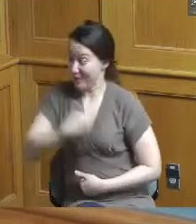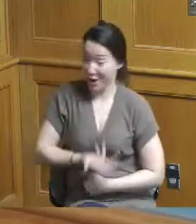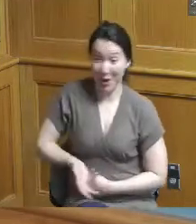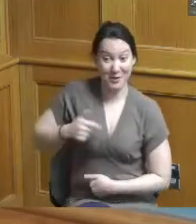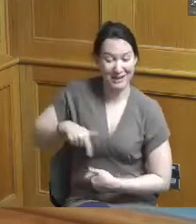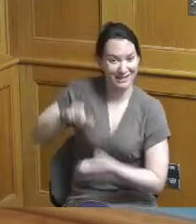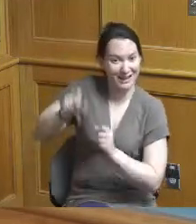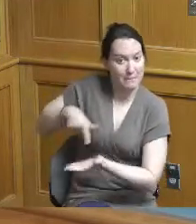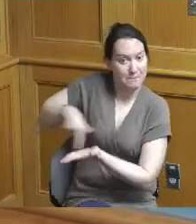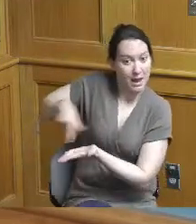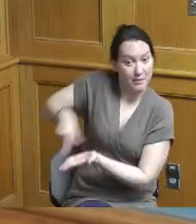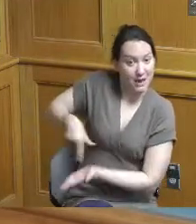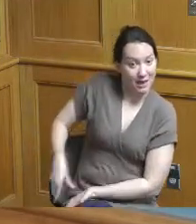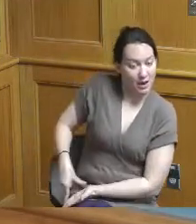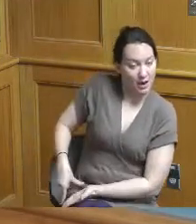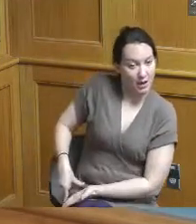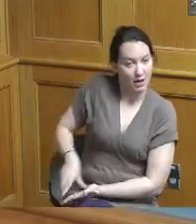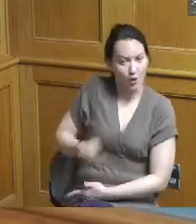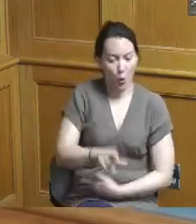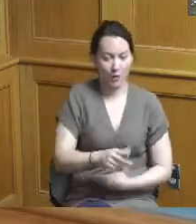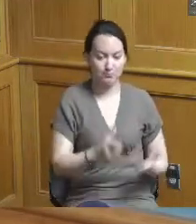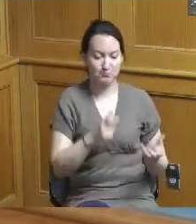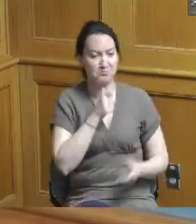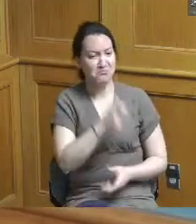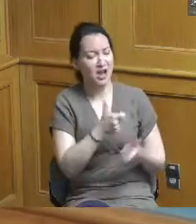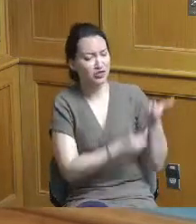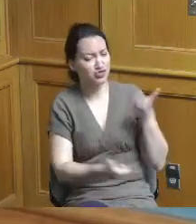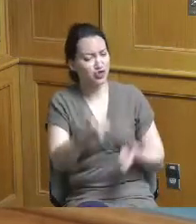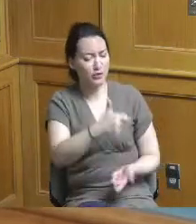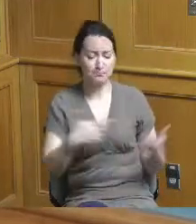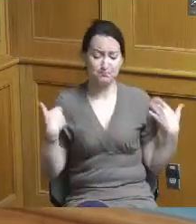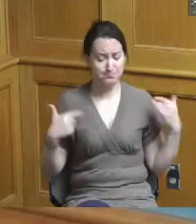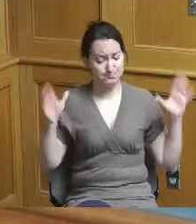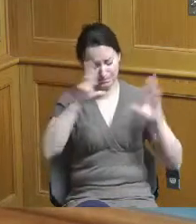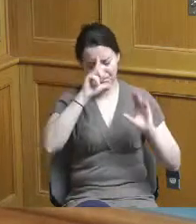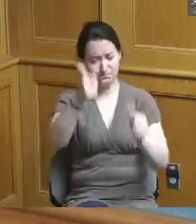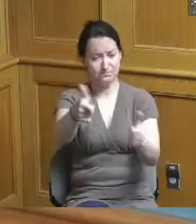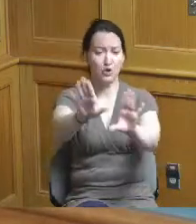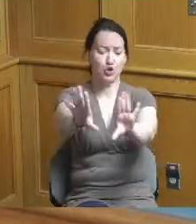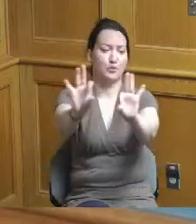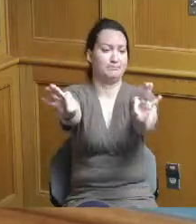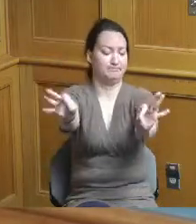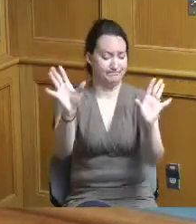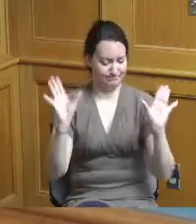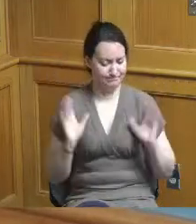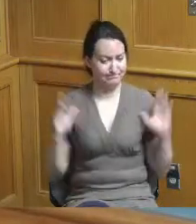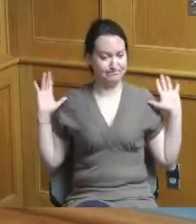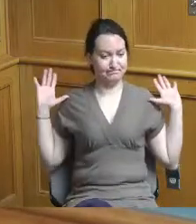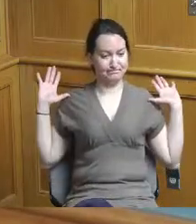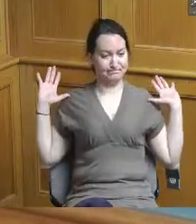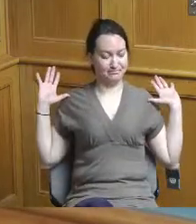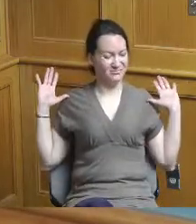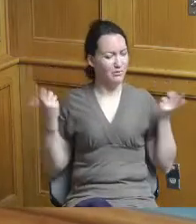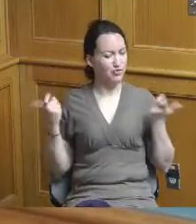bills or we're not in charge we don't own it and we pay no bills I'm trying to get to that because